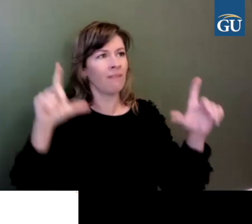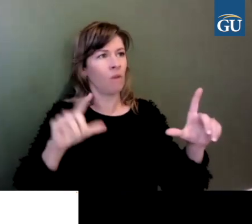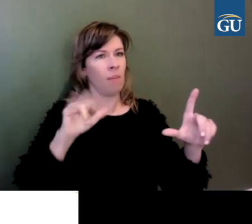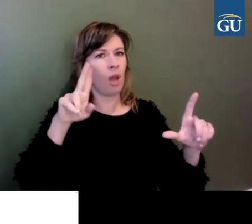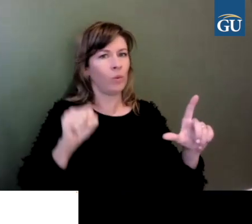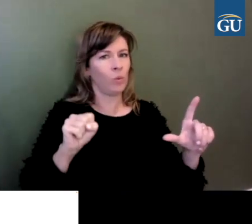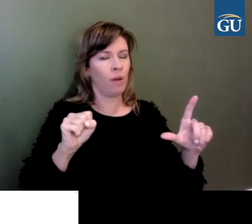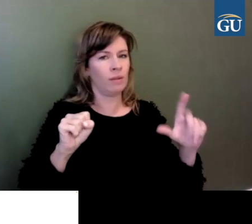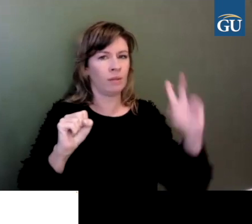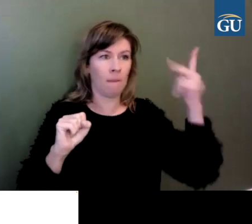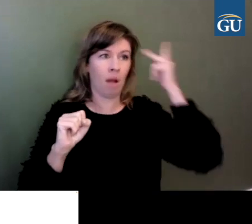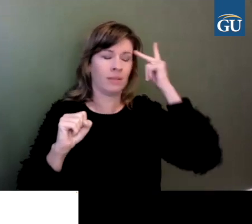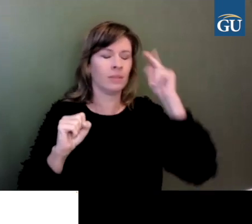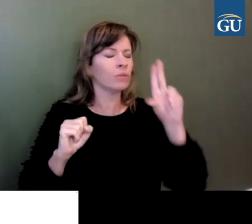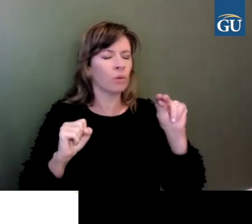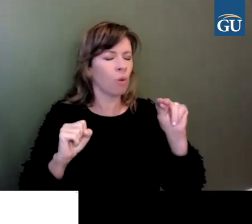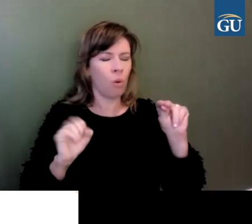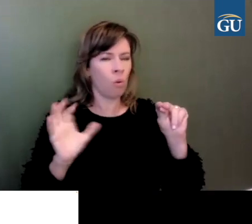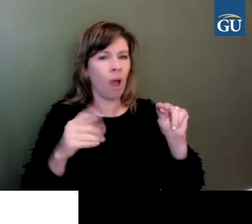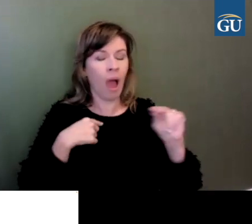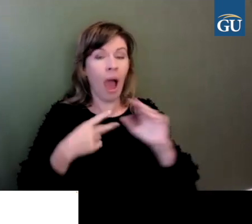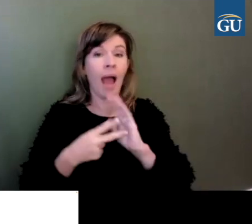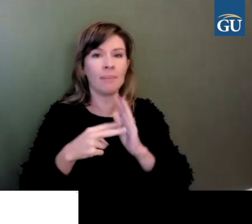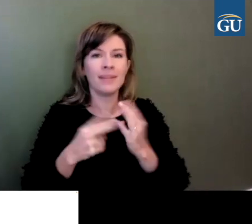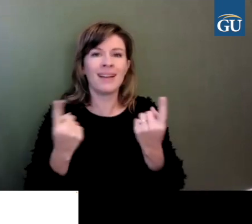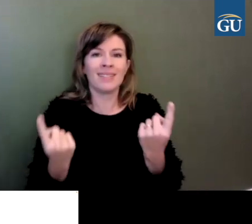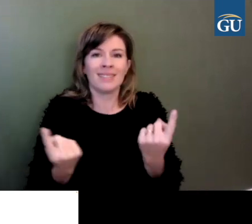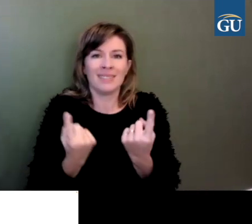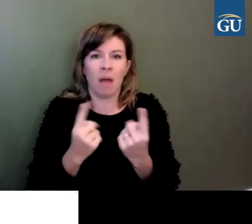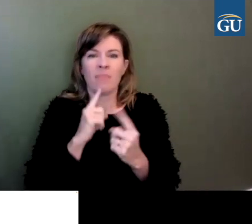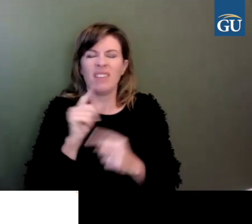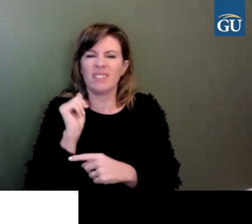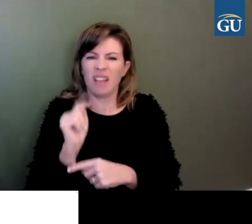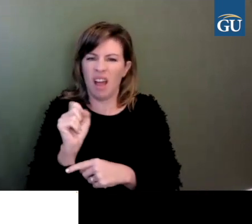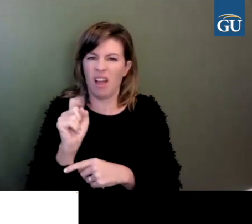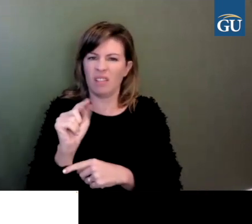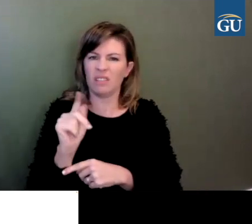What we really mean by that is there's something at stake and there's a way in which race helps organize and reorganize